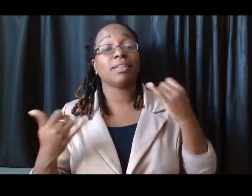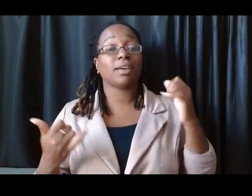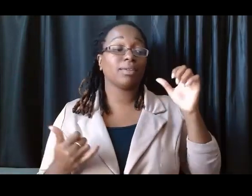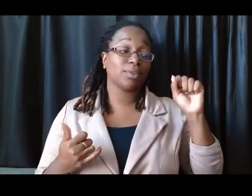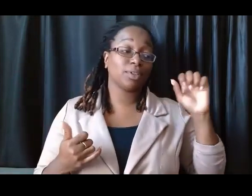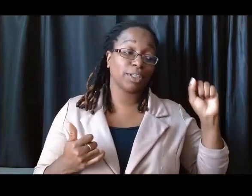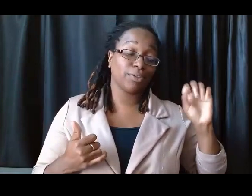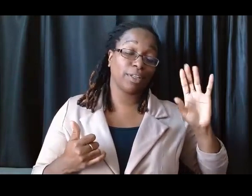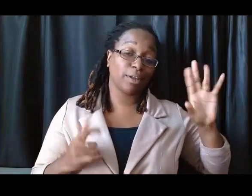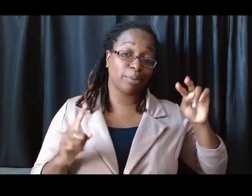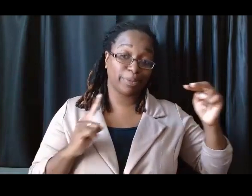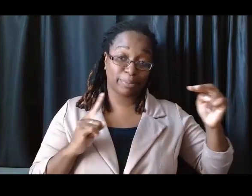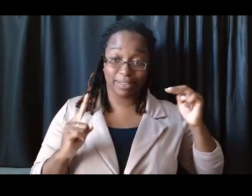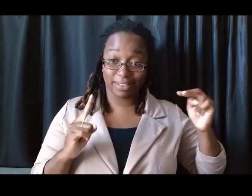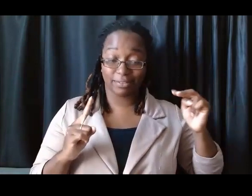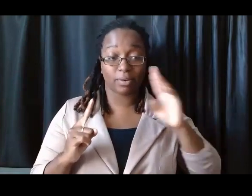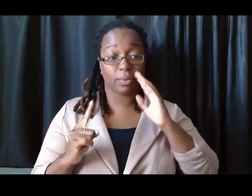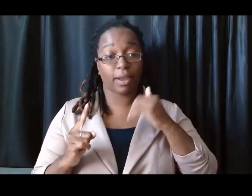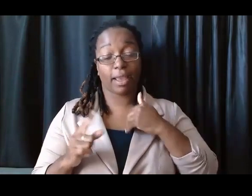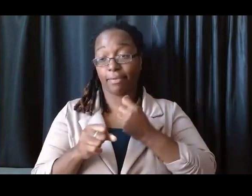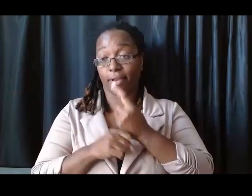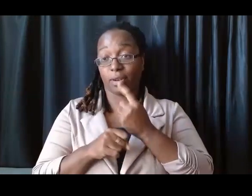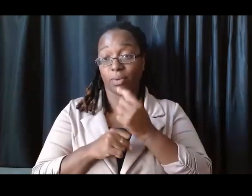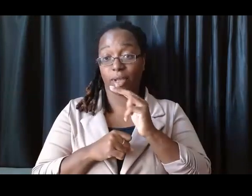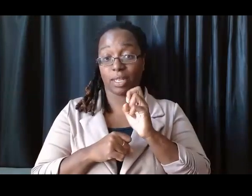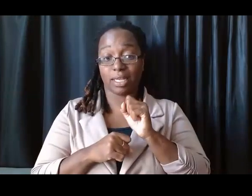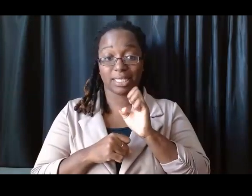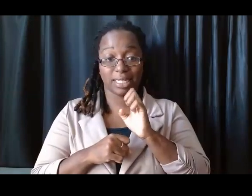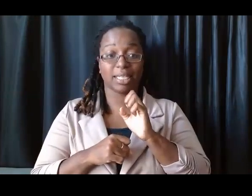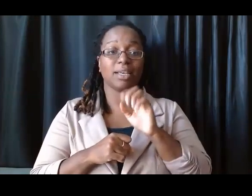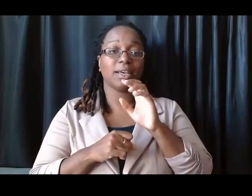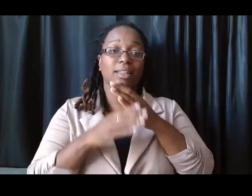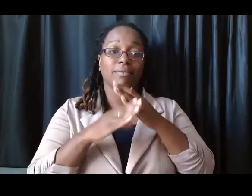they're going to take that annual NESE and divide it by 12 to come up with the monthly amount.